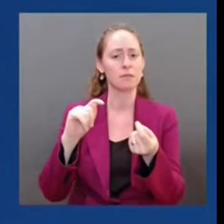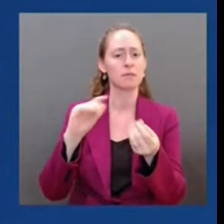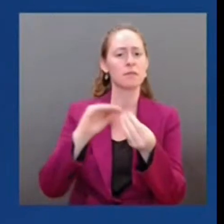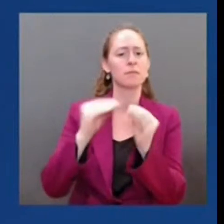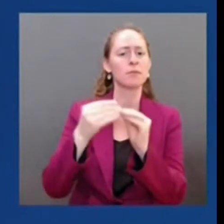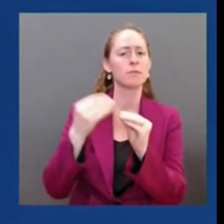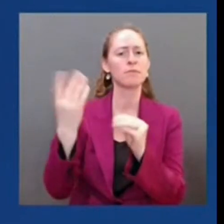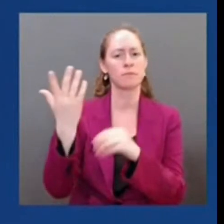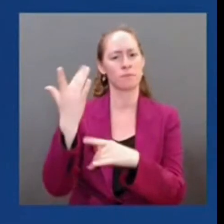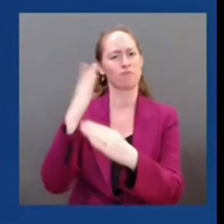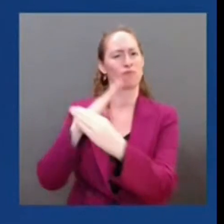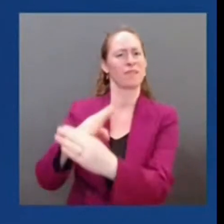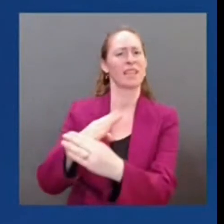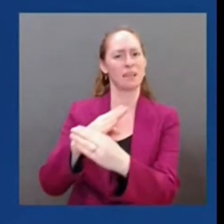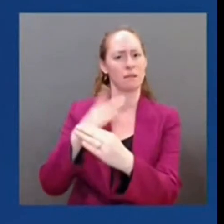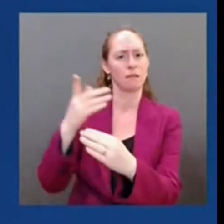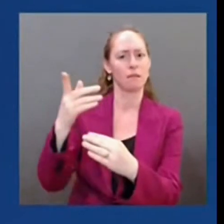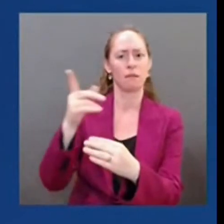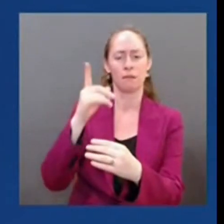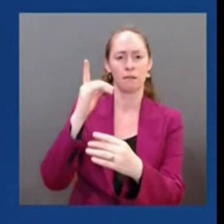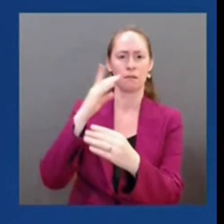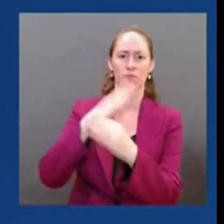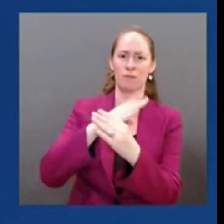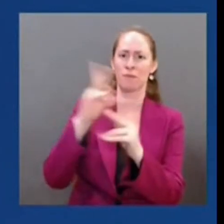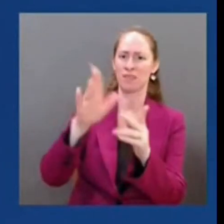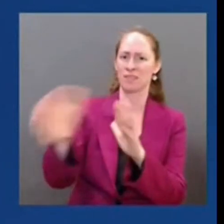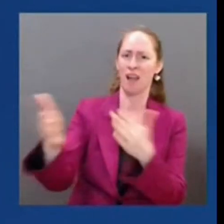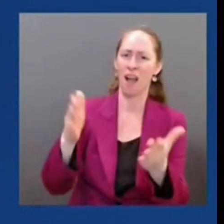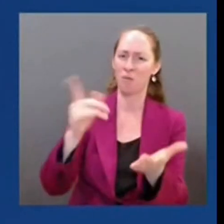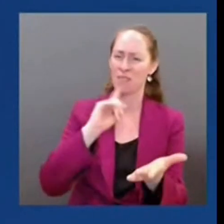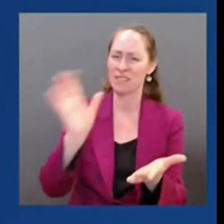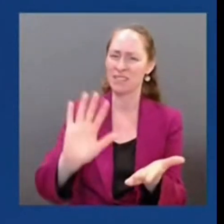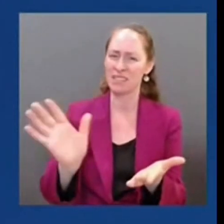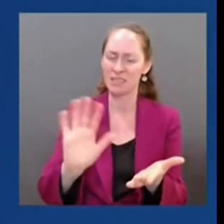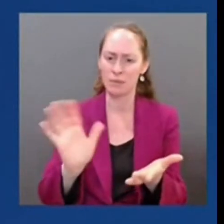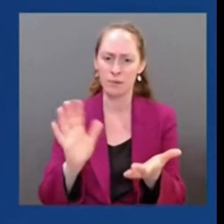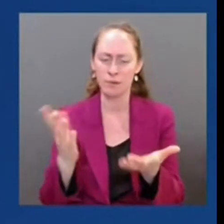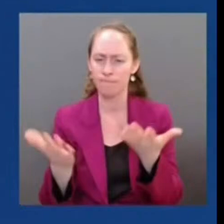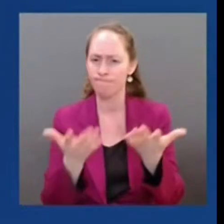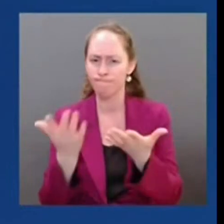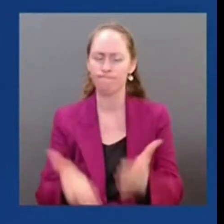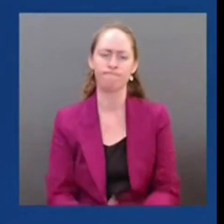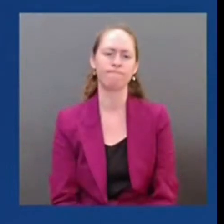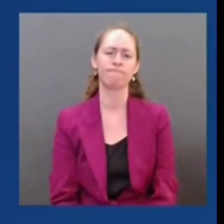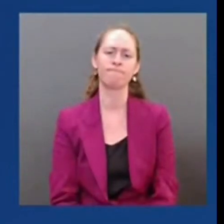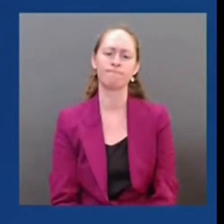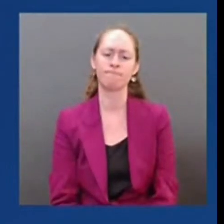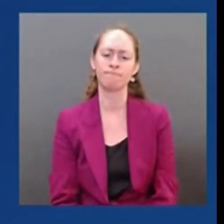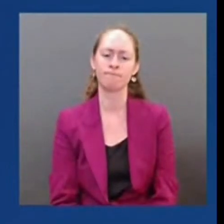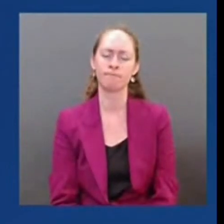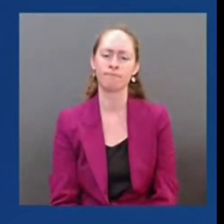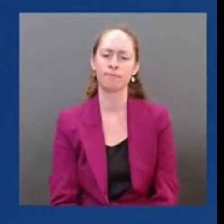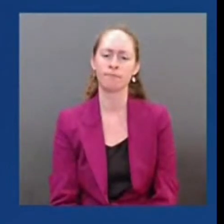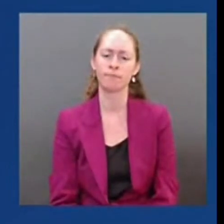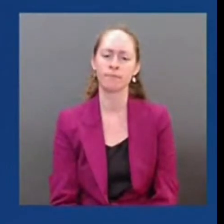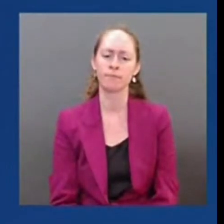IS THERE A NUMBER OF HOW MANY UNNECESSARY DEATHS THERE COULD BE WITHOUT THE RESOURCES THAT YOU SAY YOU NEED IN ORDER TO